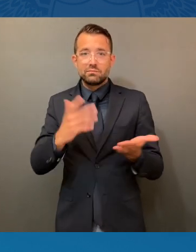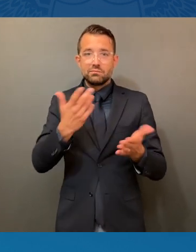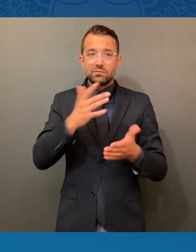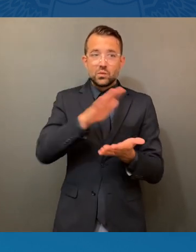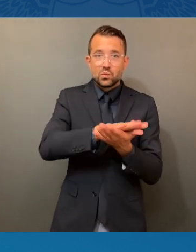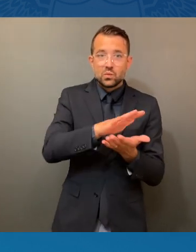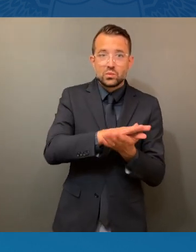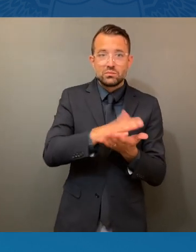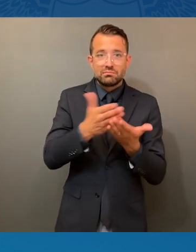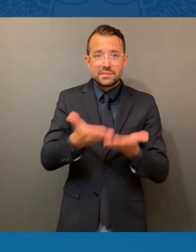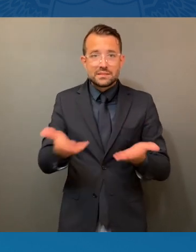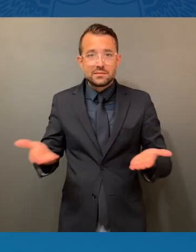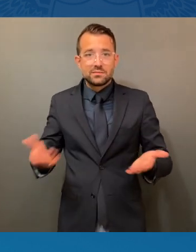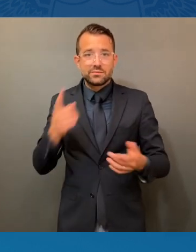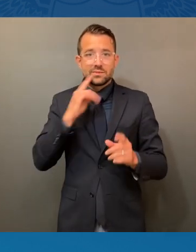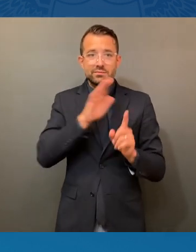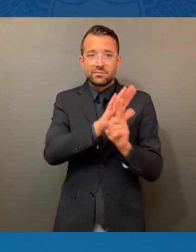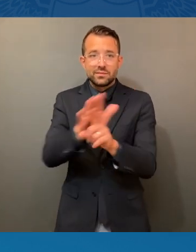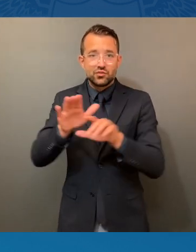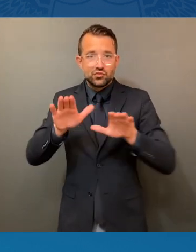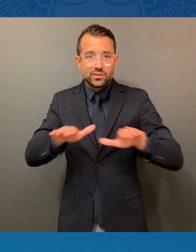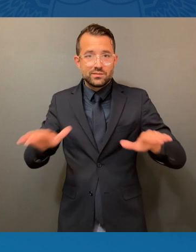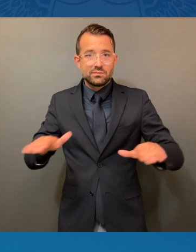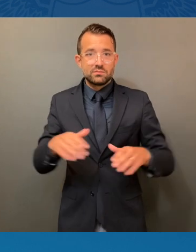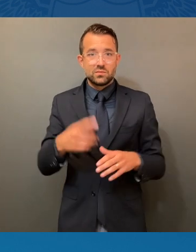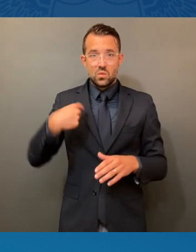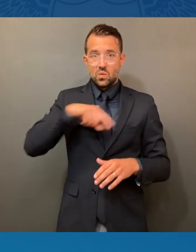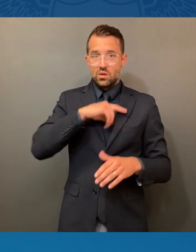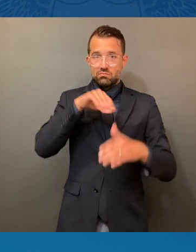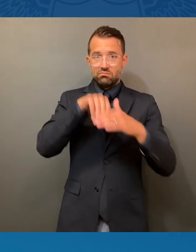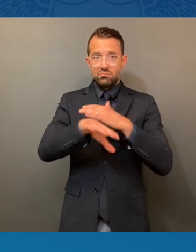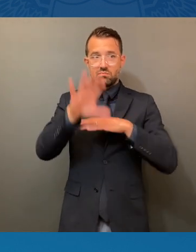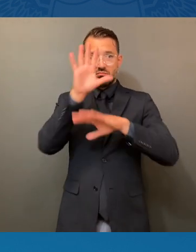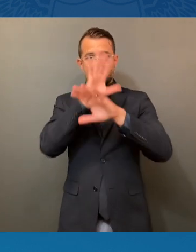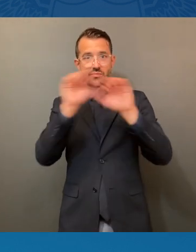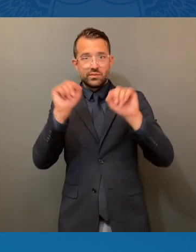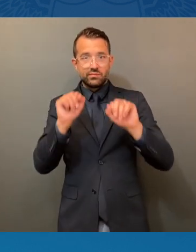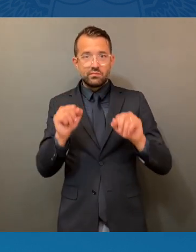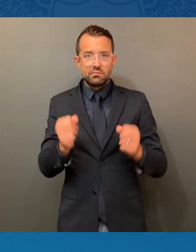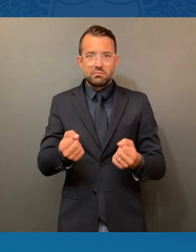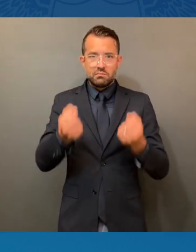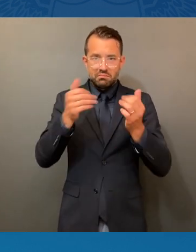When we took office, millions of children were still attending school virtually.